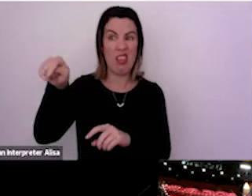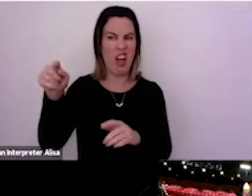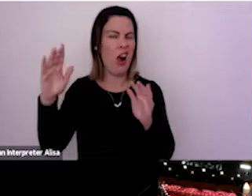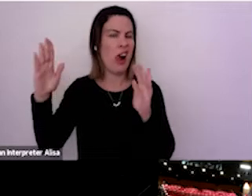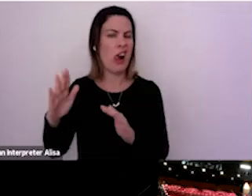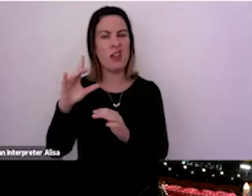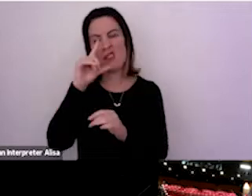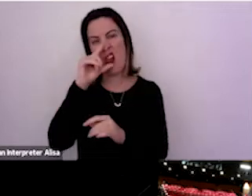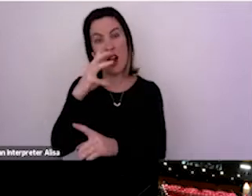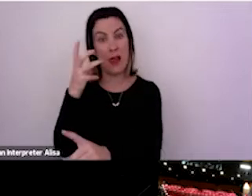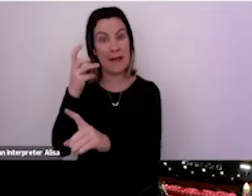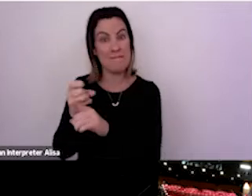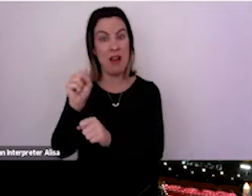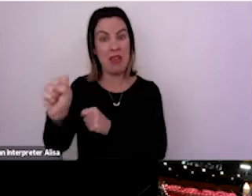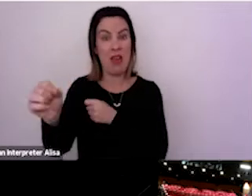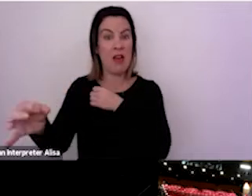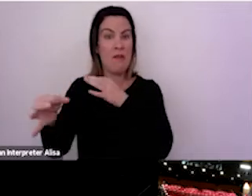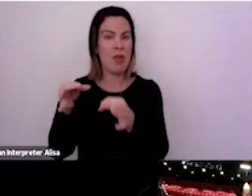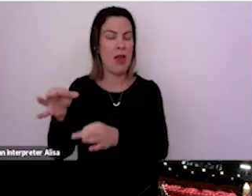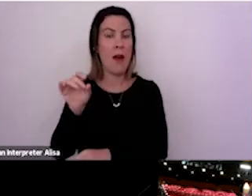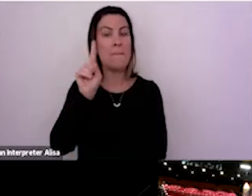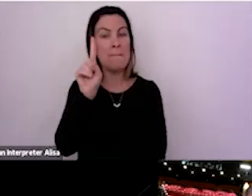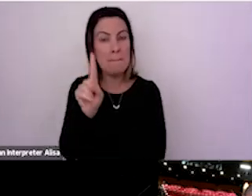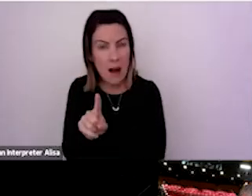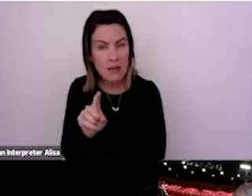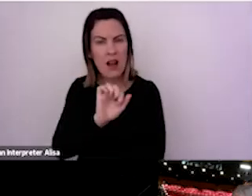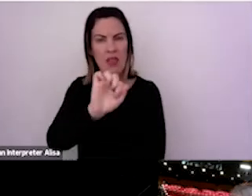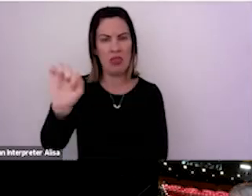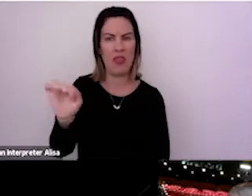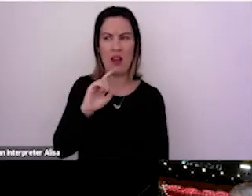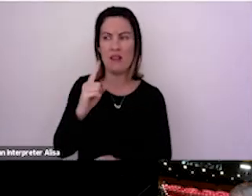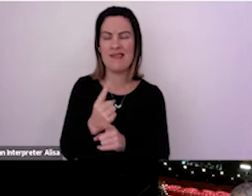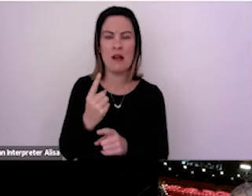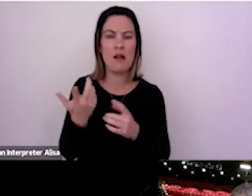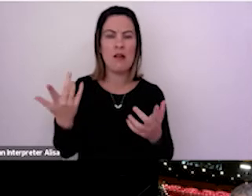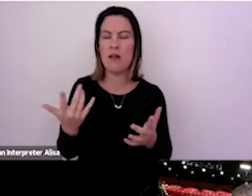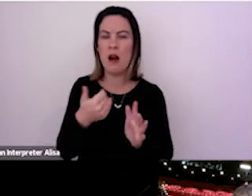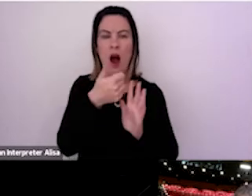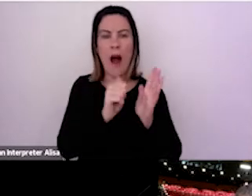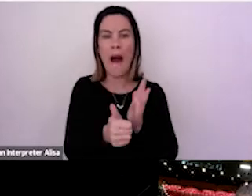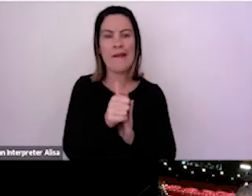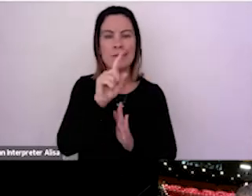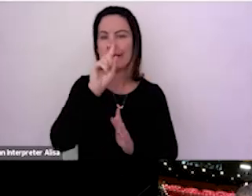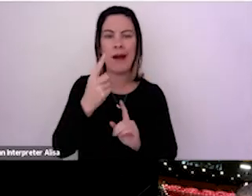less likely to say their plans have been affected because an artist hasn't been able to travel to an event.